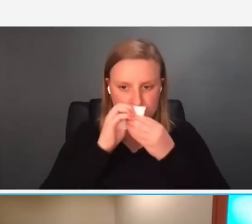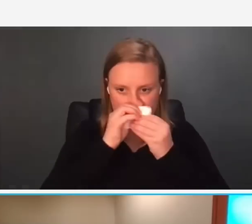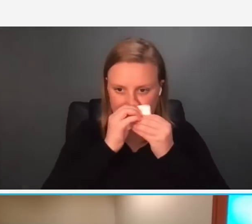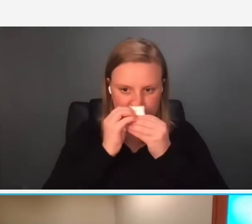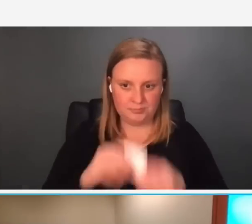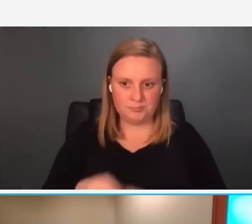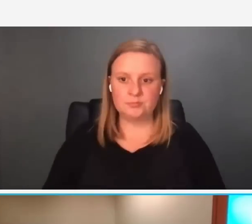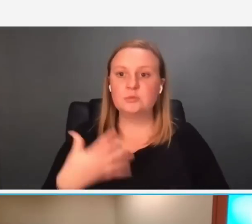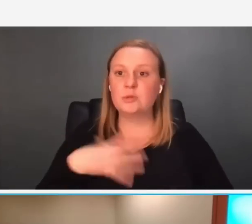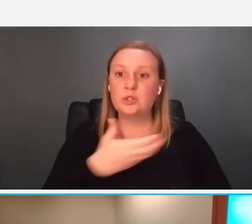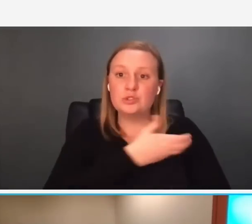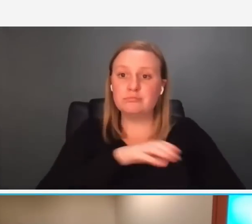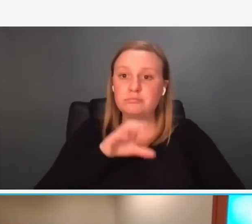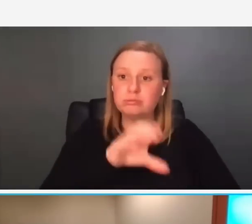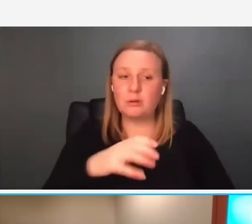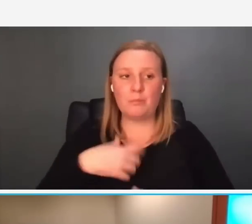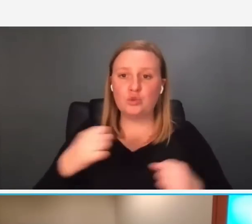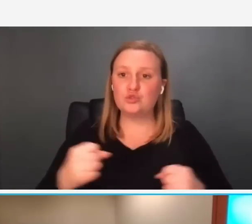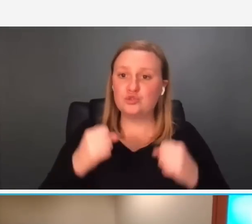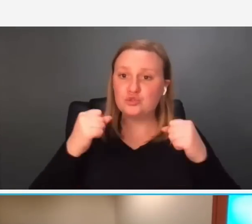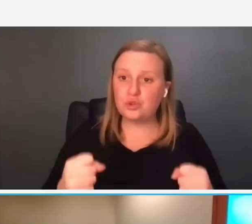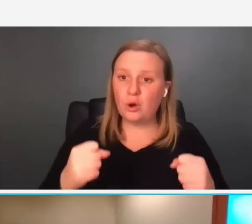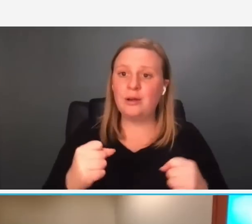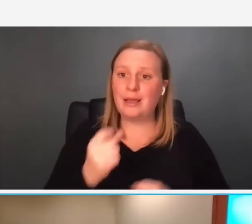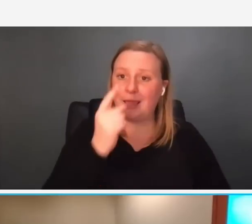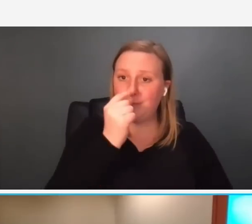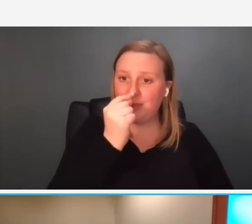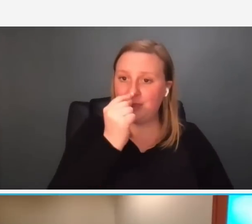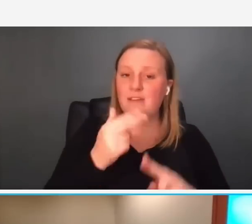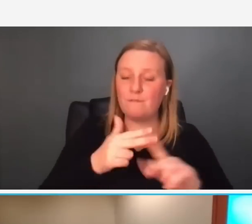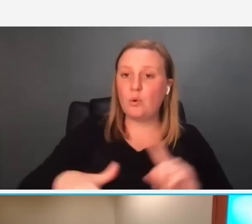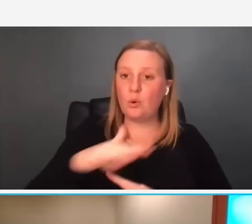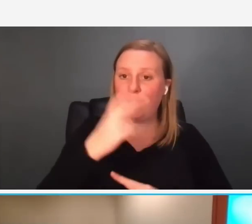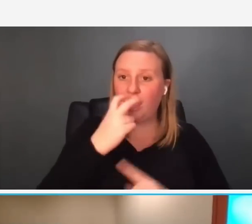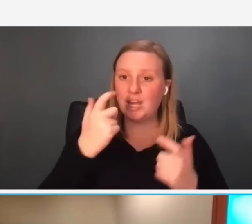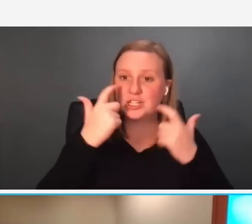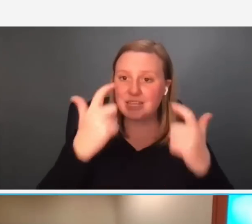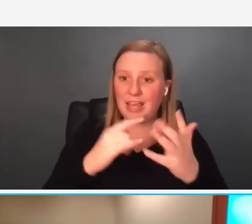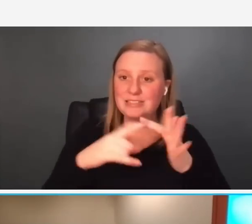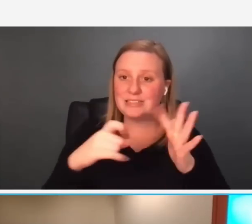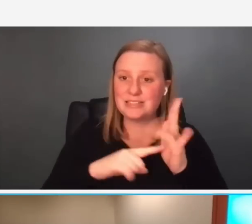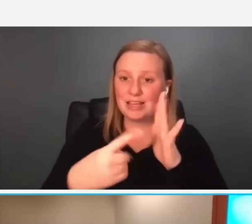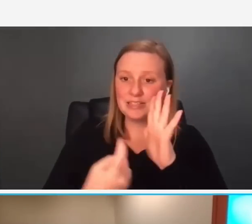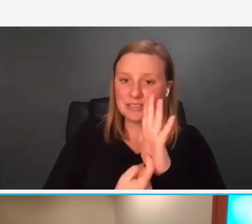capability of our sector, safeguard older Australians, preventative and corrective actions and